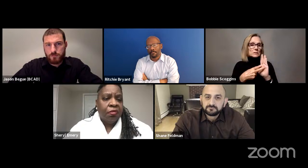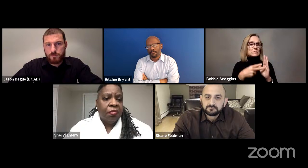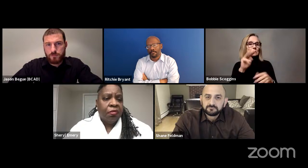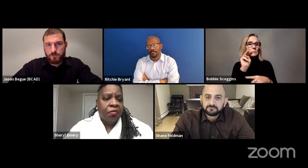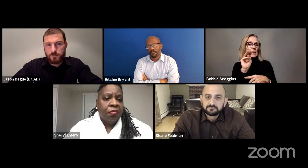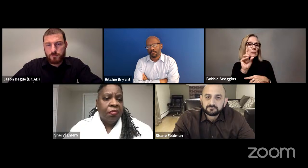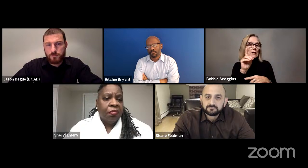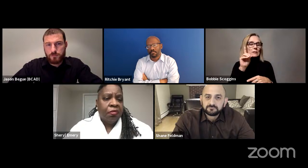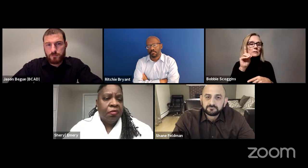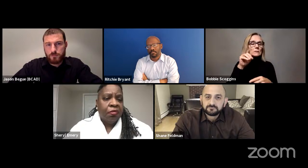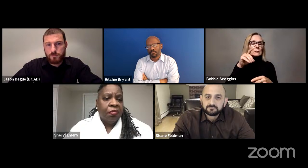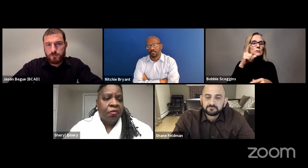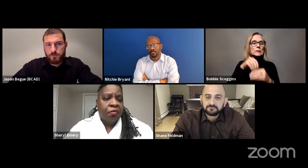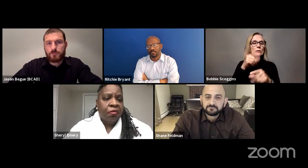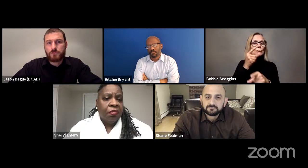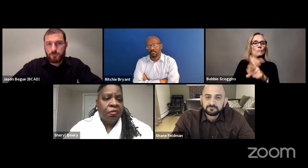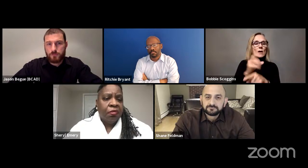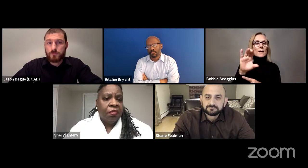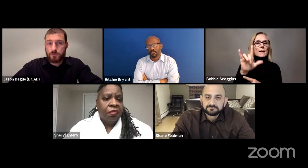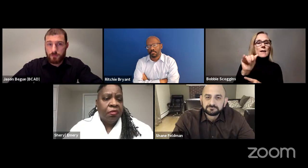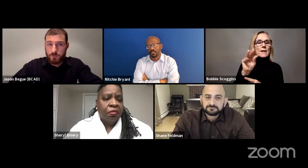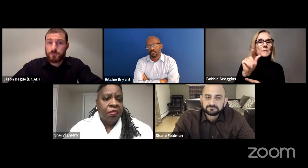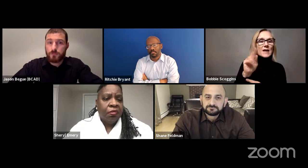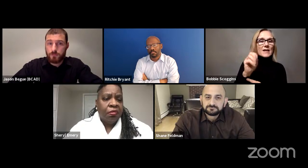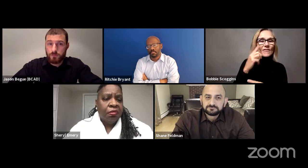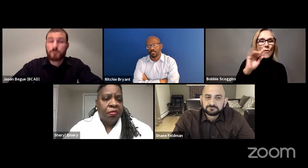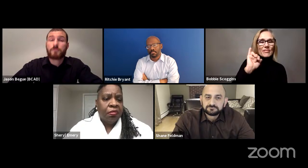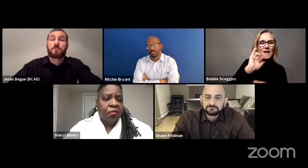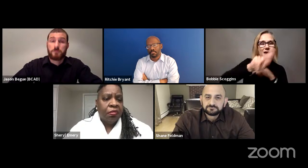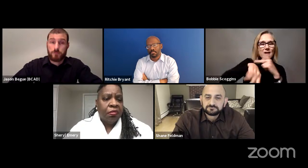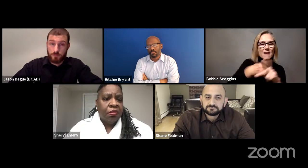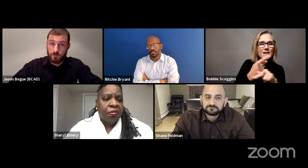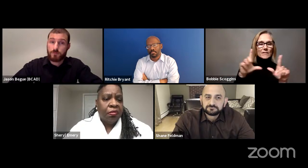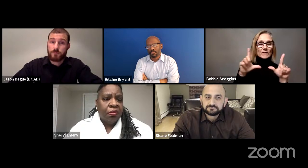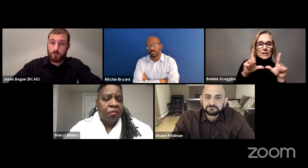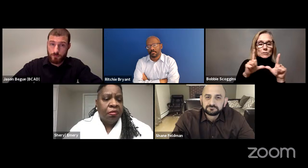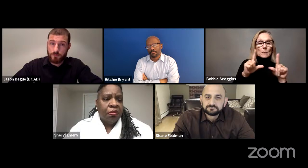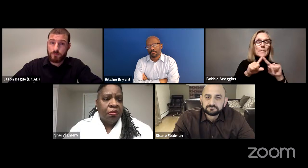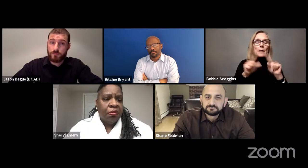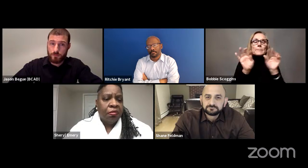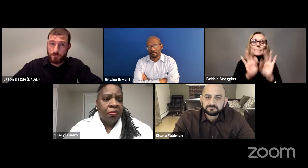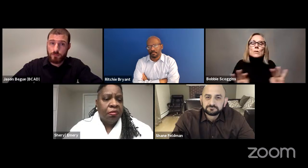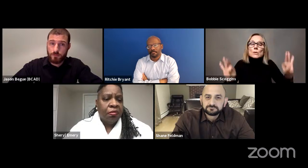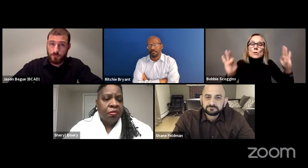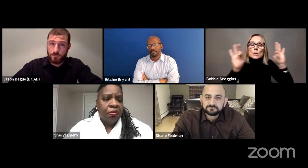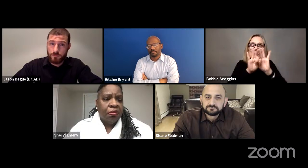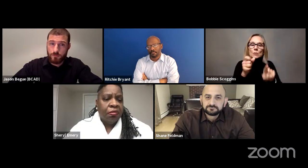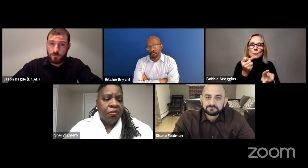regulations. Again, that's a good thing. I think it's the right climate for that kind